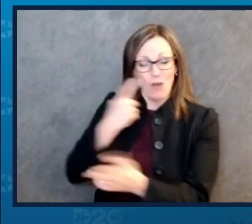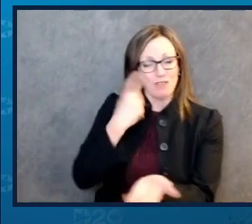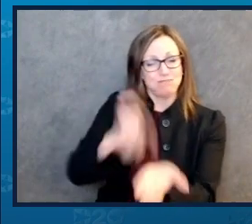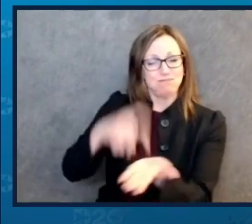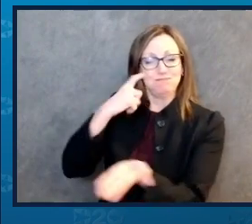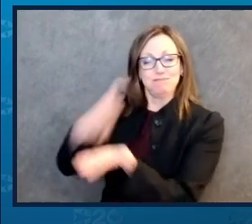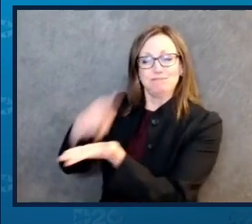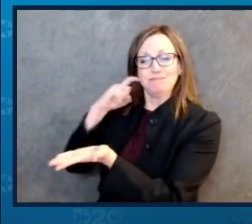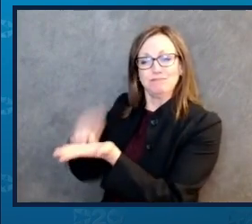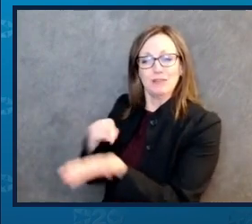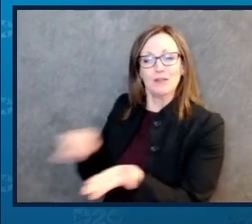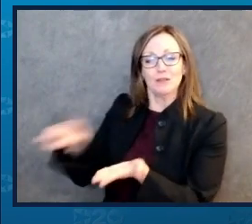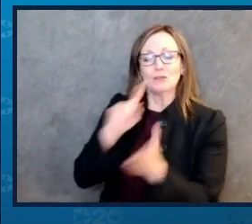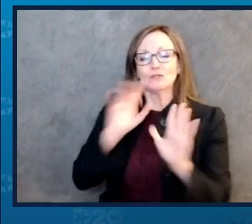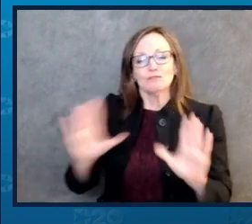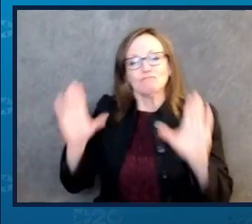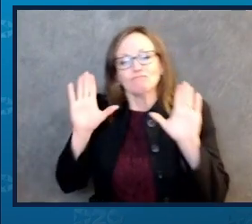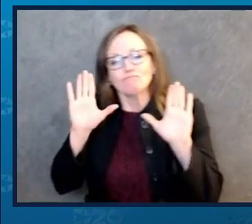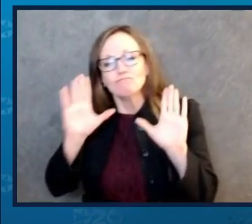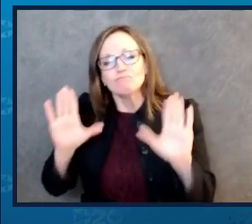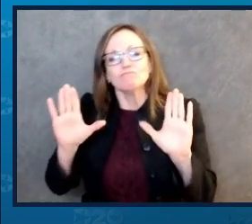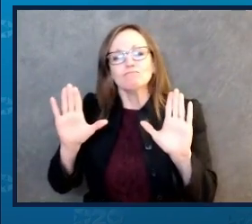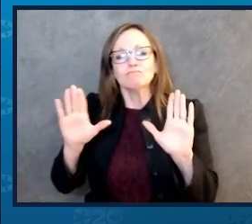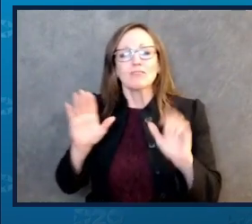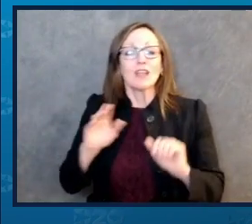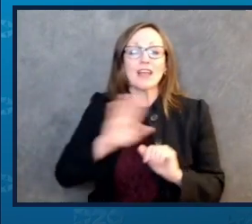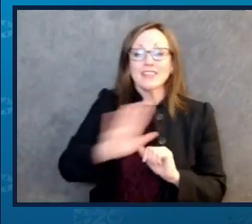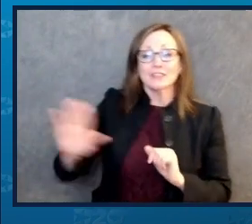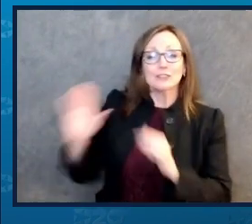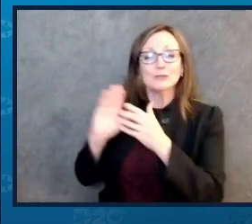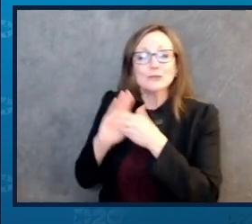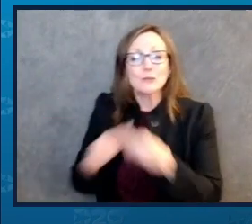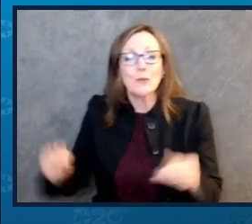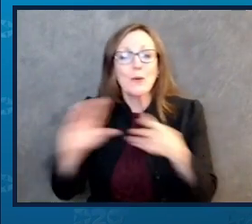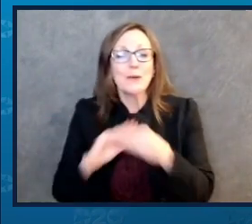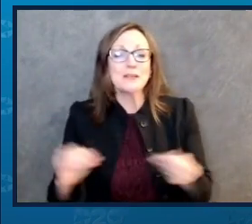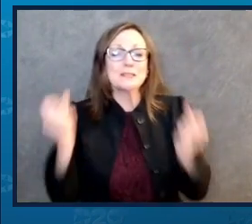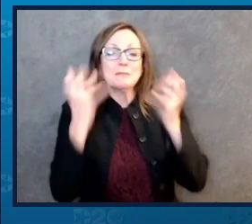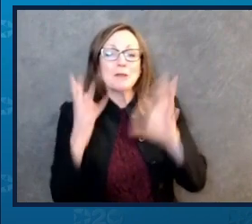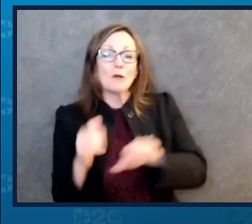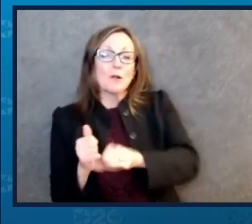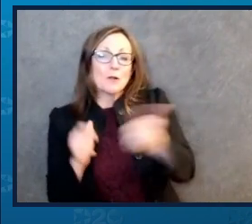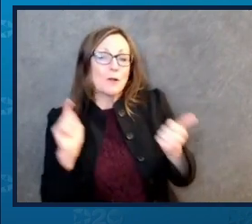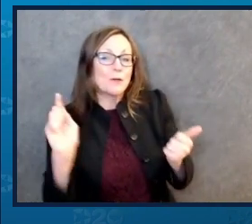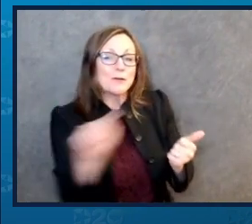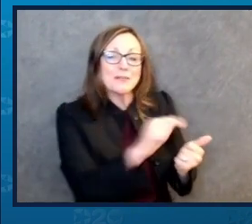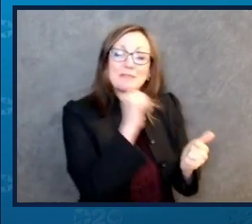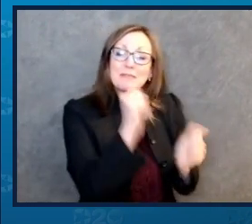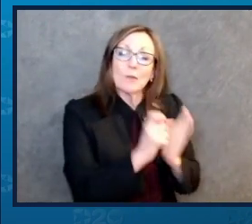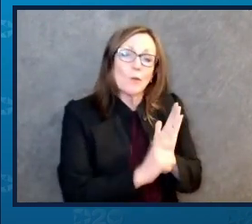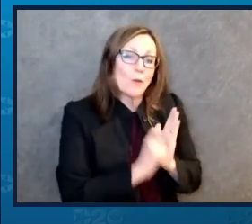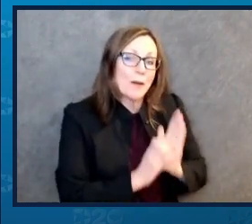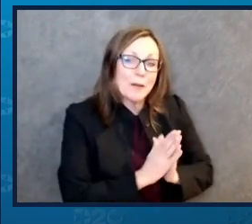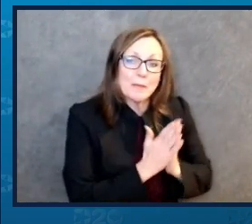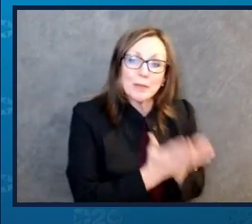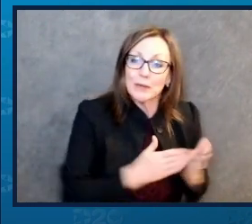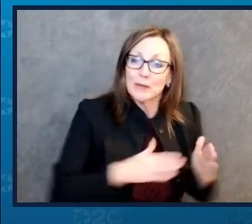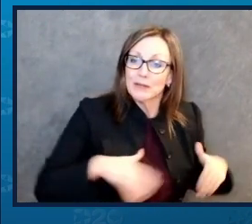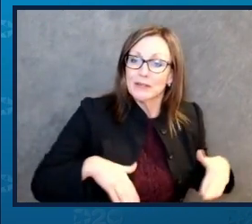KNOWN, WHOSE STORY IS NOT SHARED